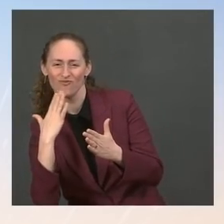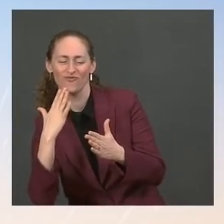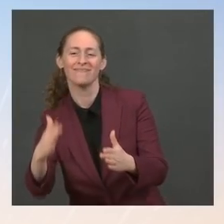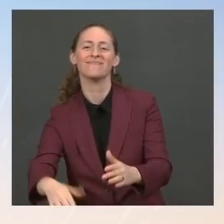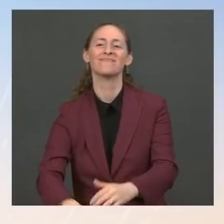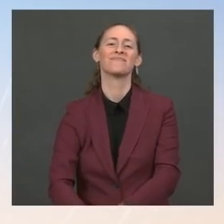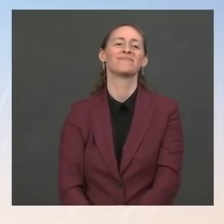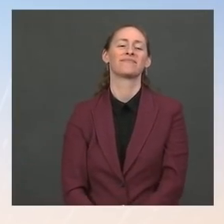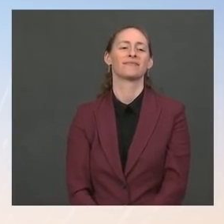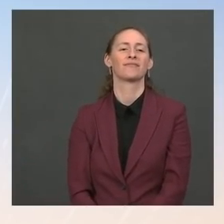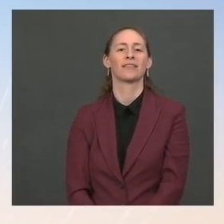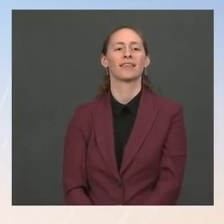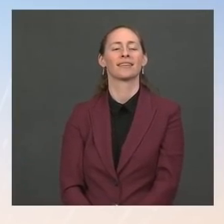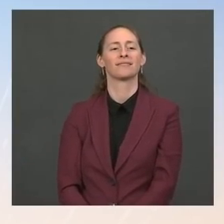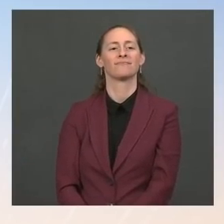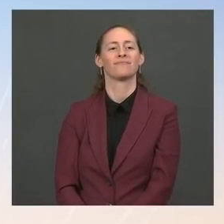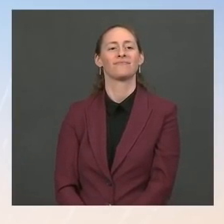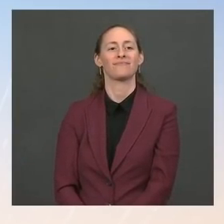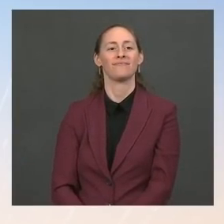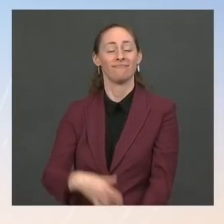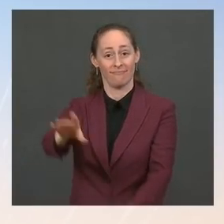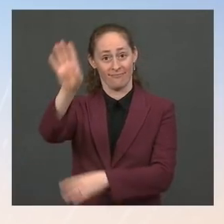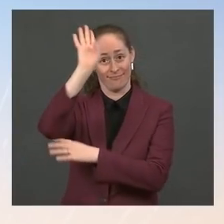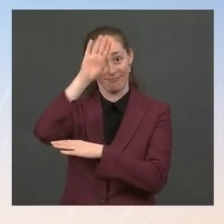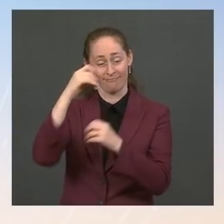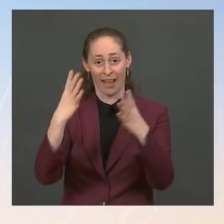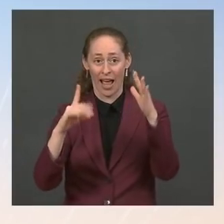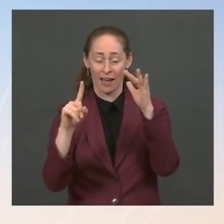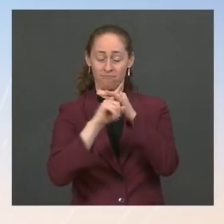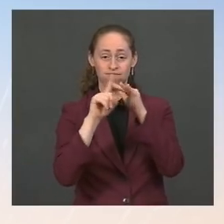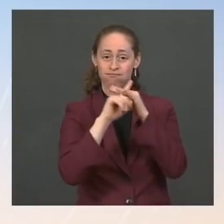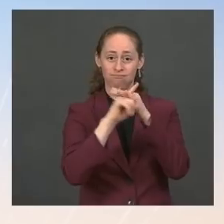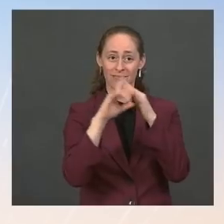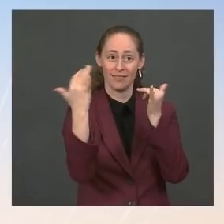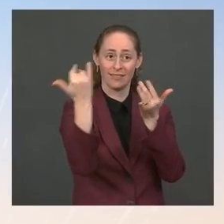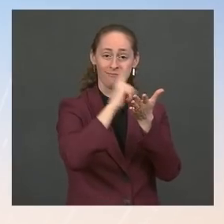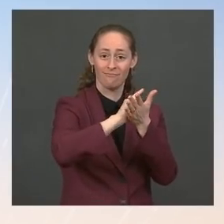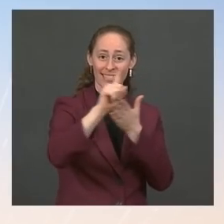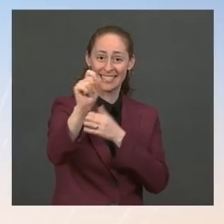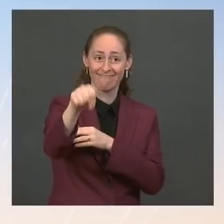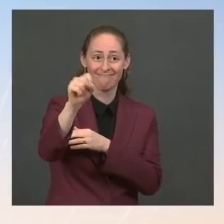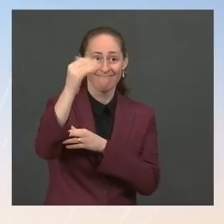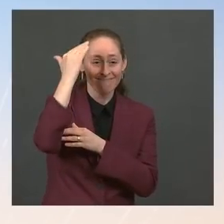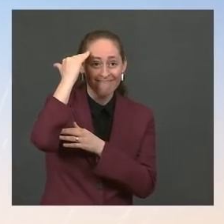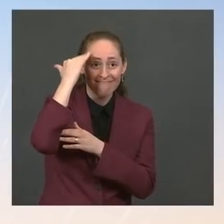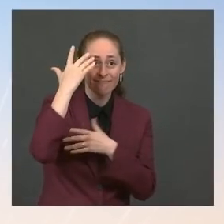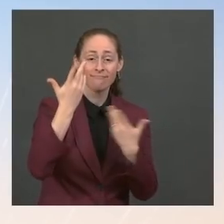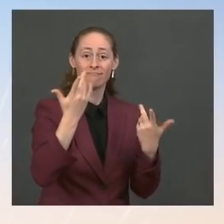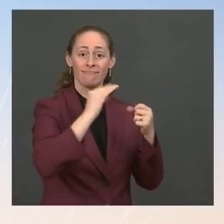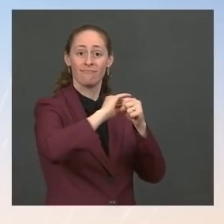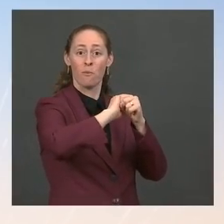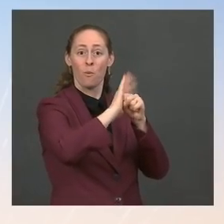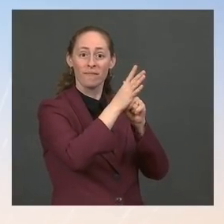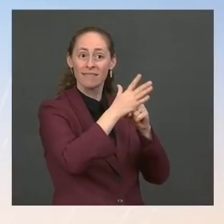as it relates to fighting COVID. Our vaccination program for kids ages 5 to 11 hit full strength this week.